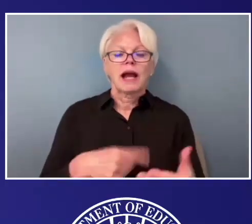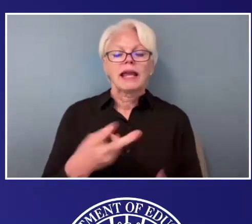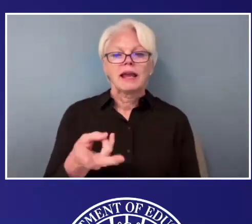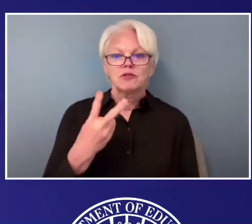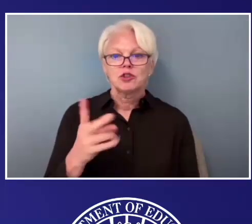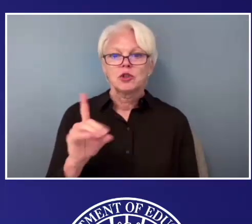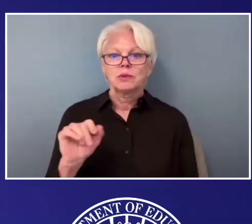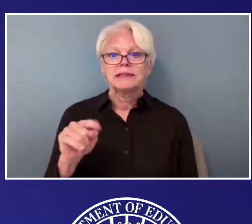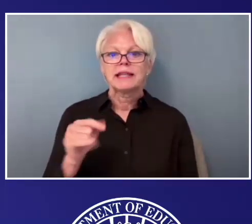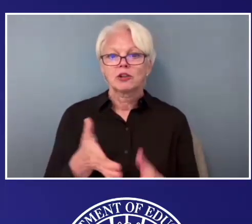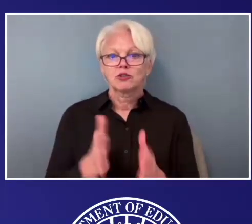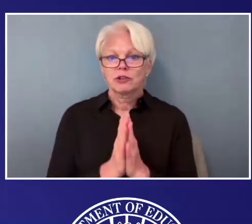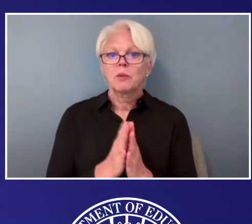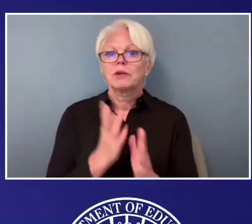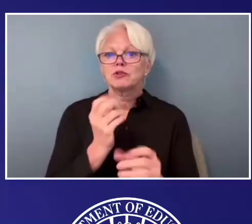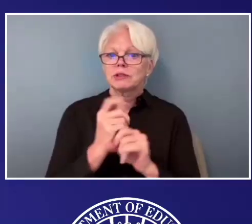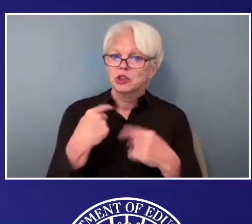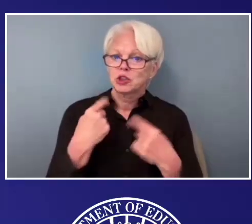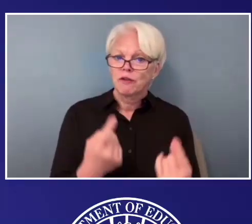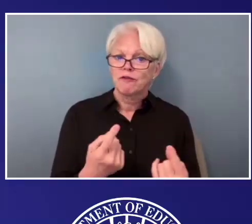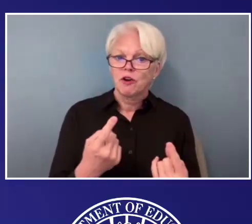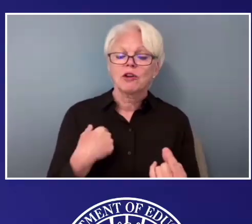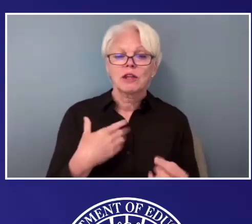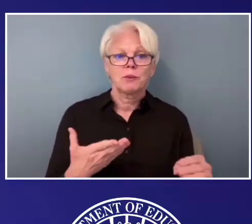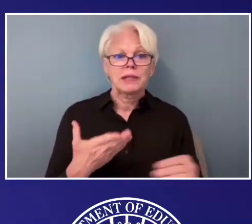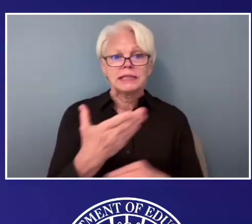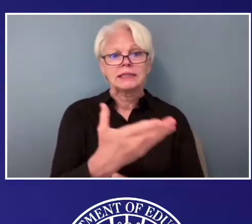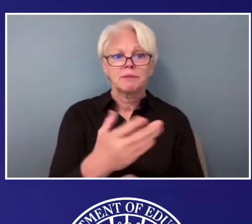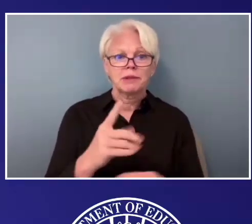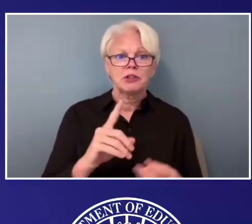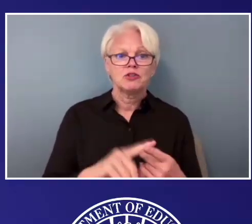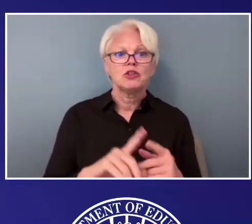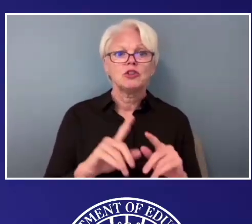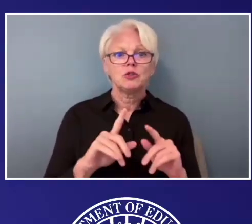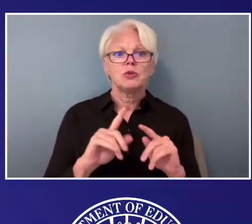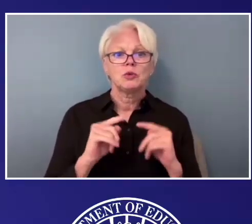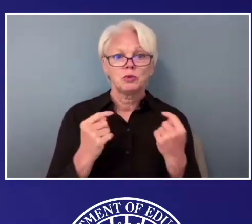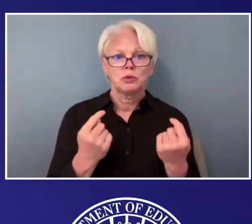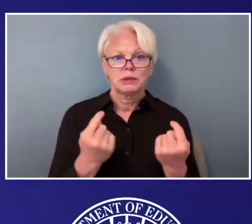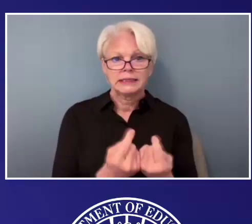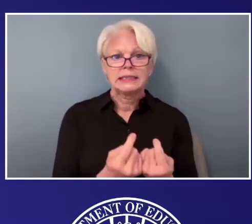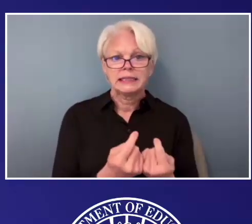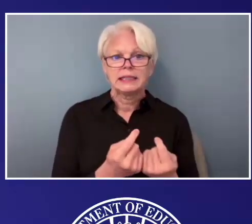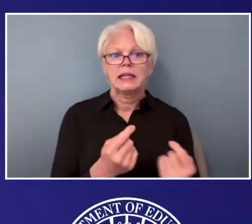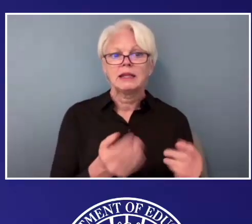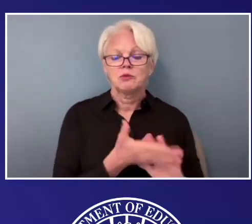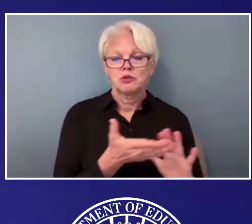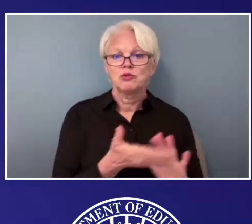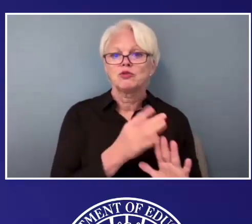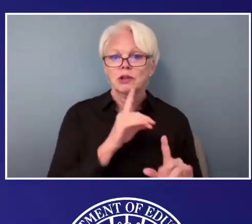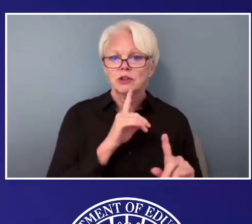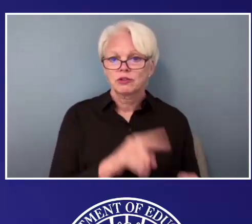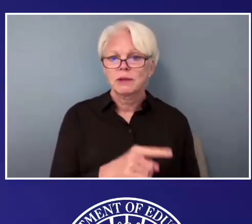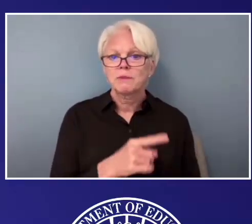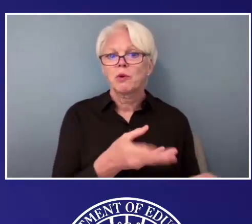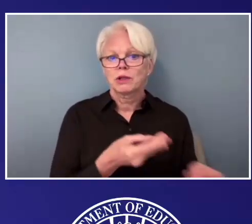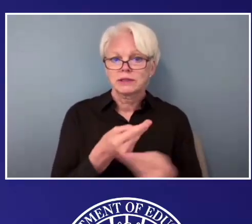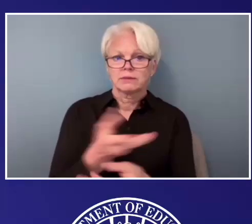that we've received so far that we have submitted to our teams to run those reports and get those to you at some point.